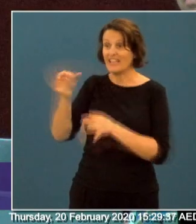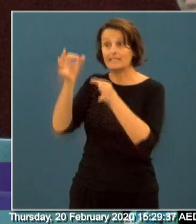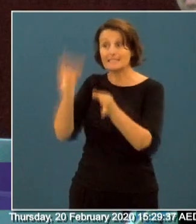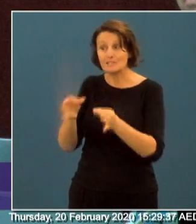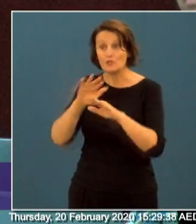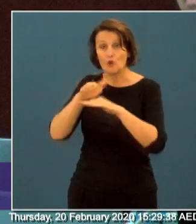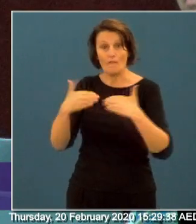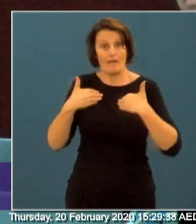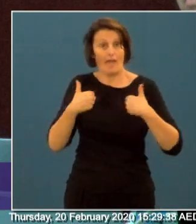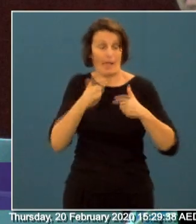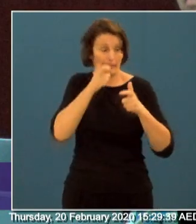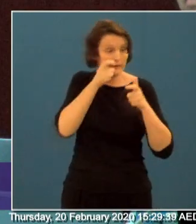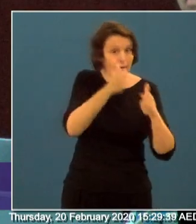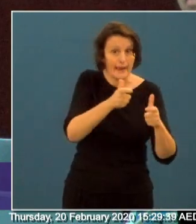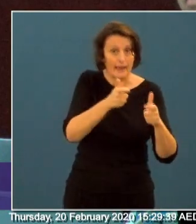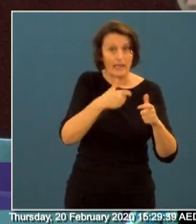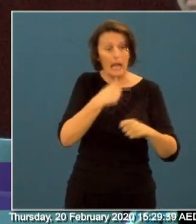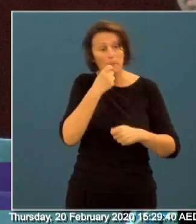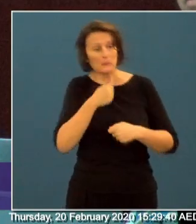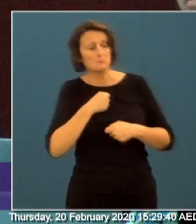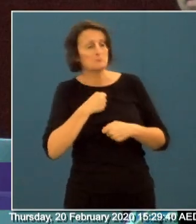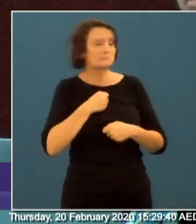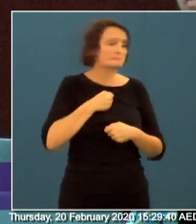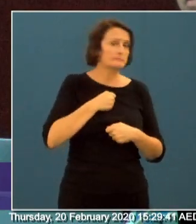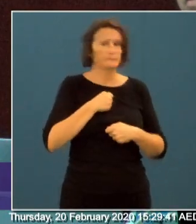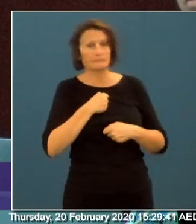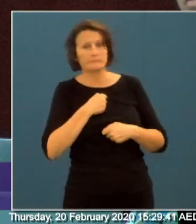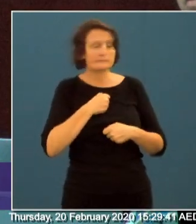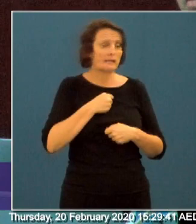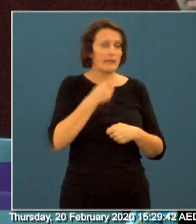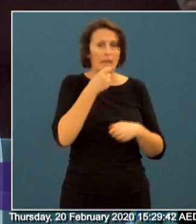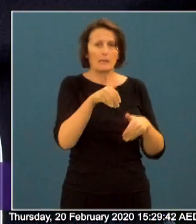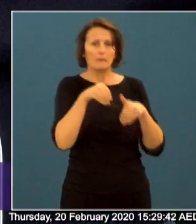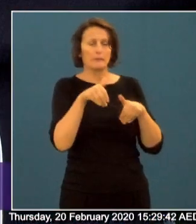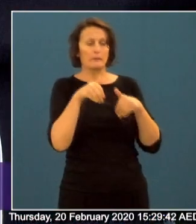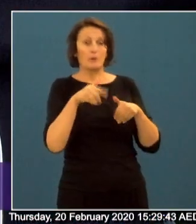due to the presence of disability, rather than active treatments. So I believe that can occur.